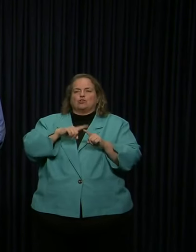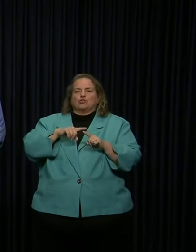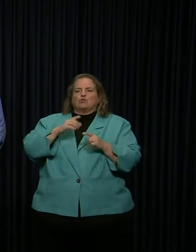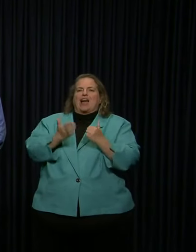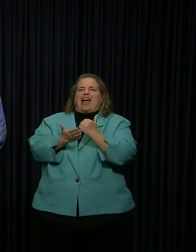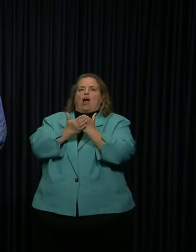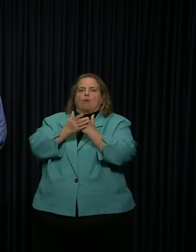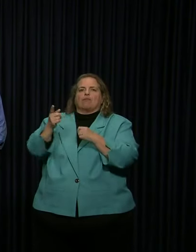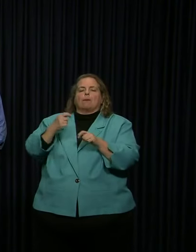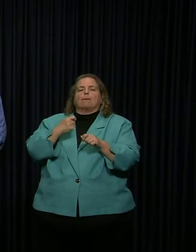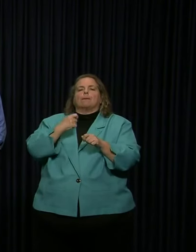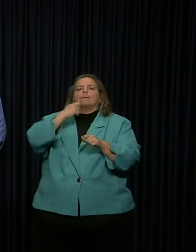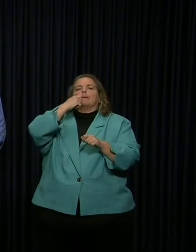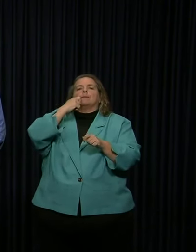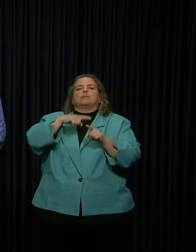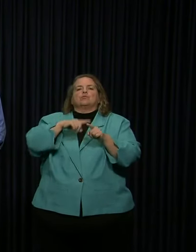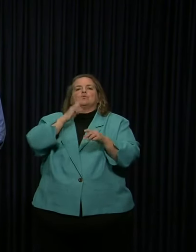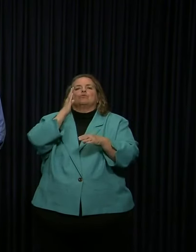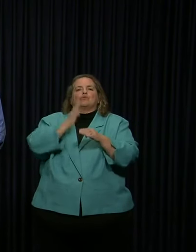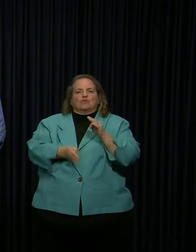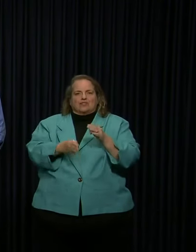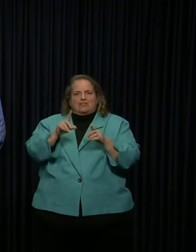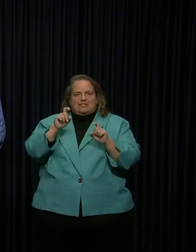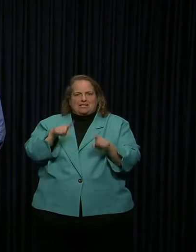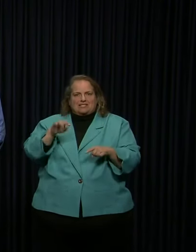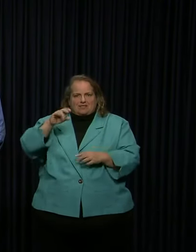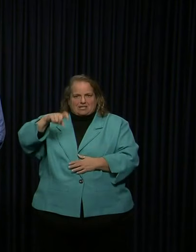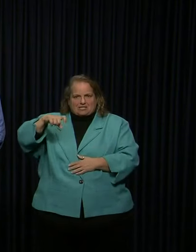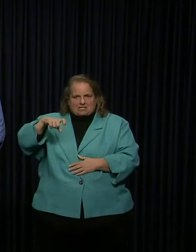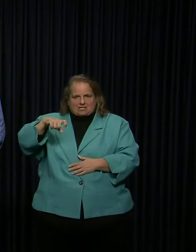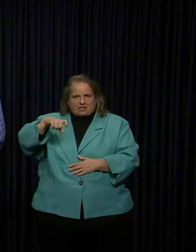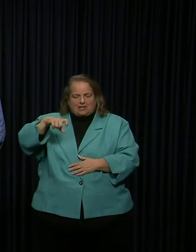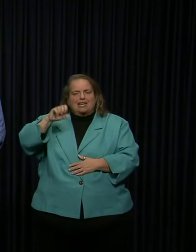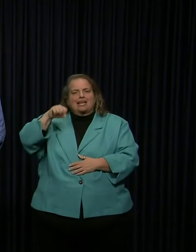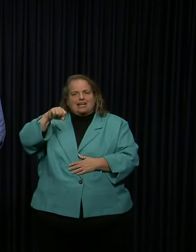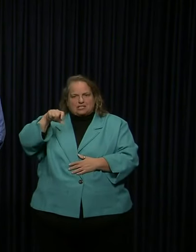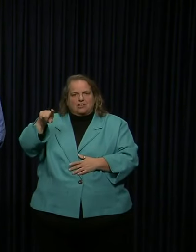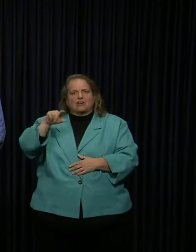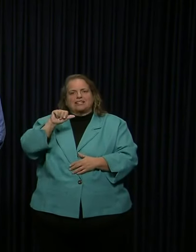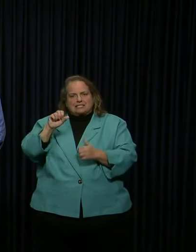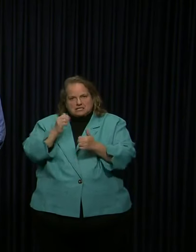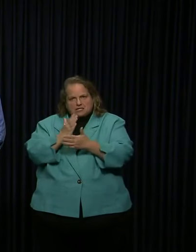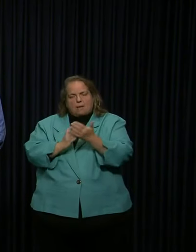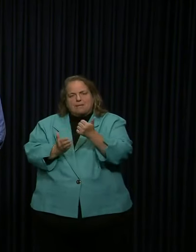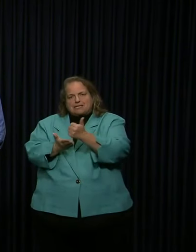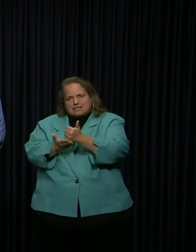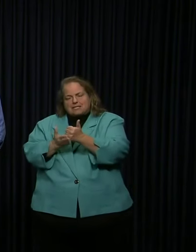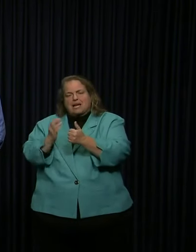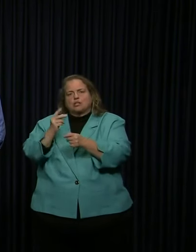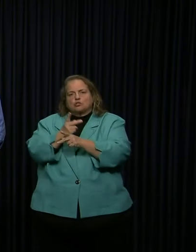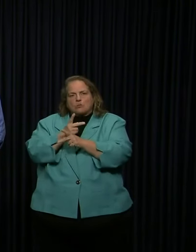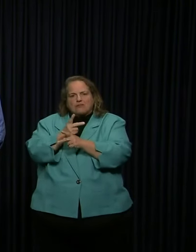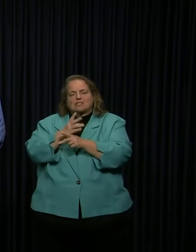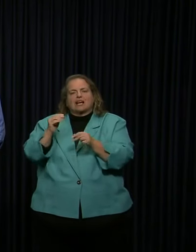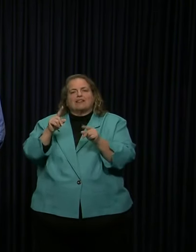COBLE U. CALLING IN SAYING THEY BELIEVE THEIR IS DUE APRIL 20. LET ME LOOK AT THAT.